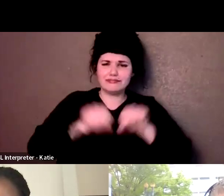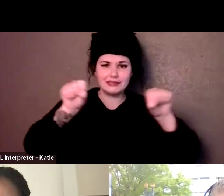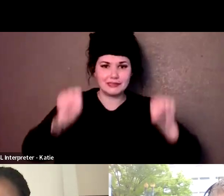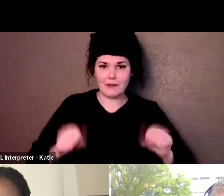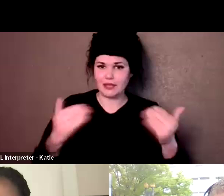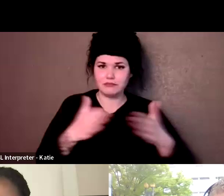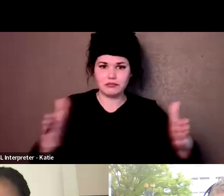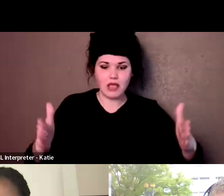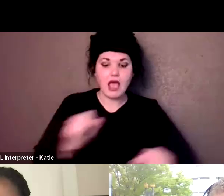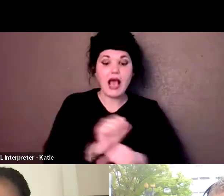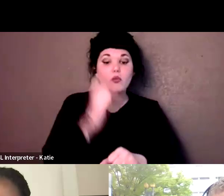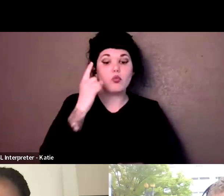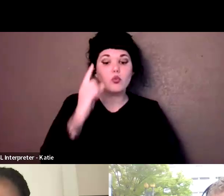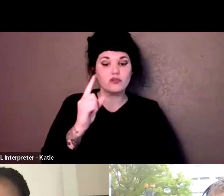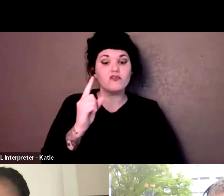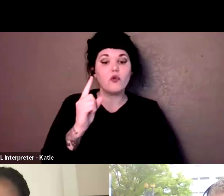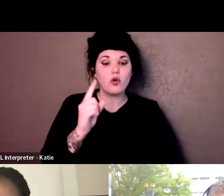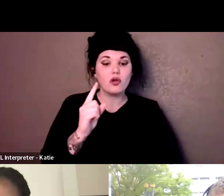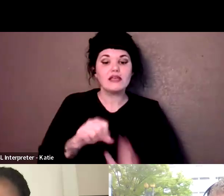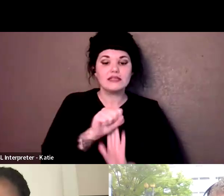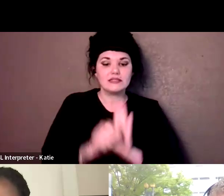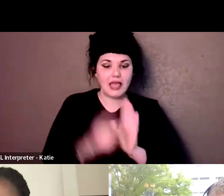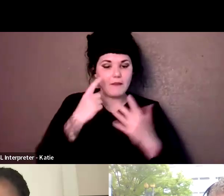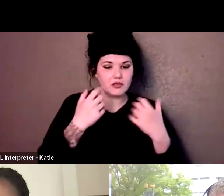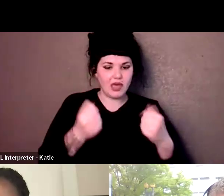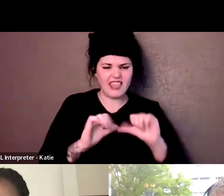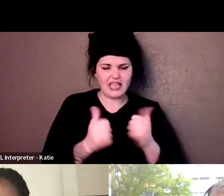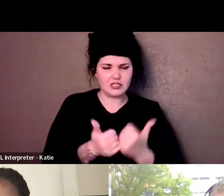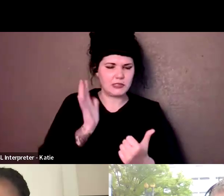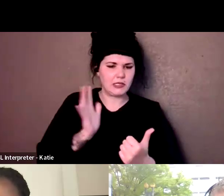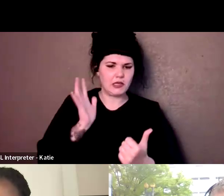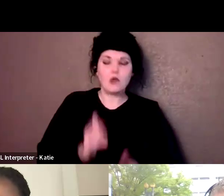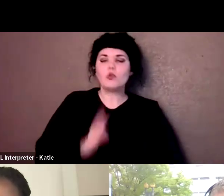health agency for a period and we were talking about accessibility for Trans folks and